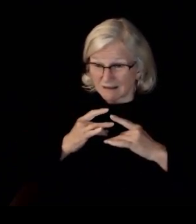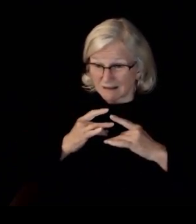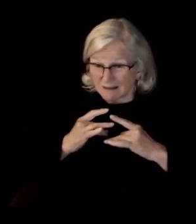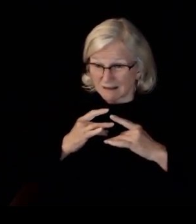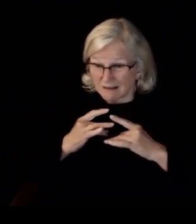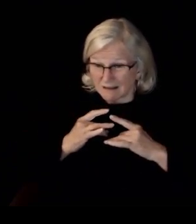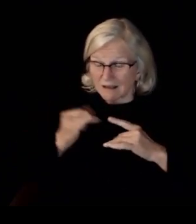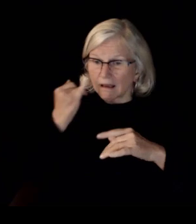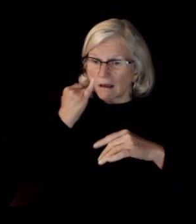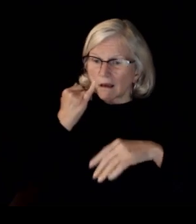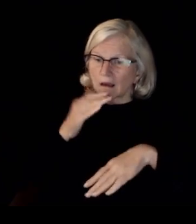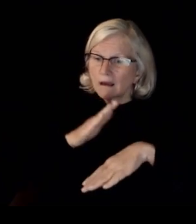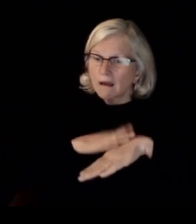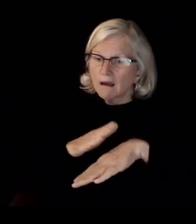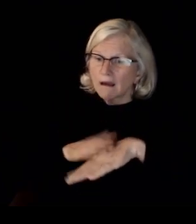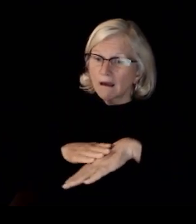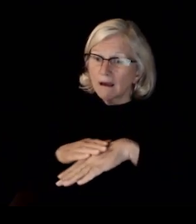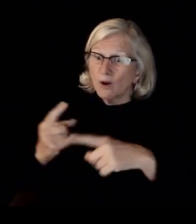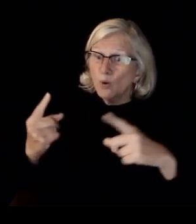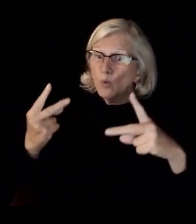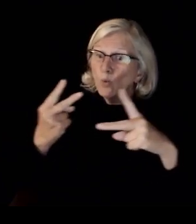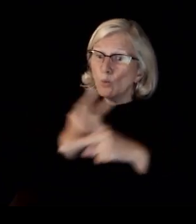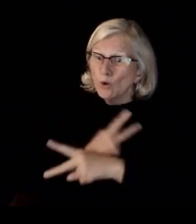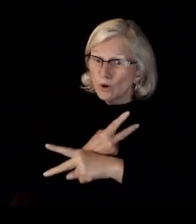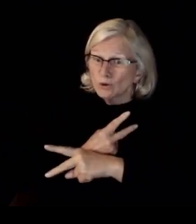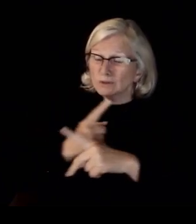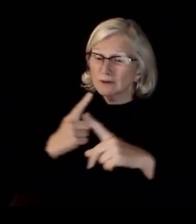have more serious long-term repercussions if folks are vaping?